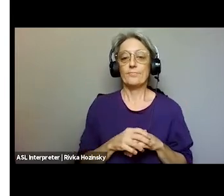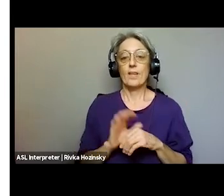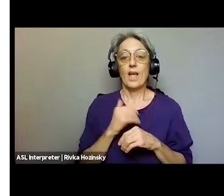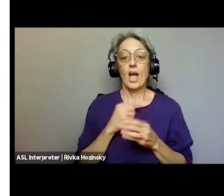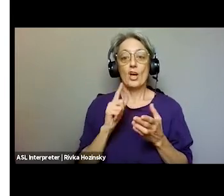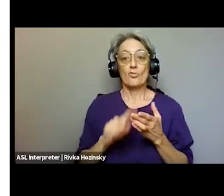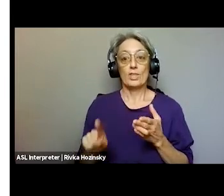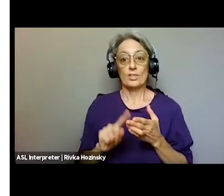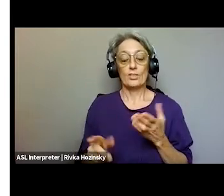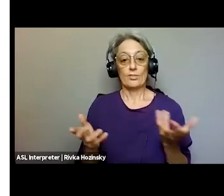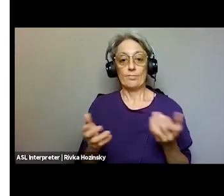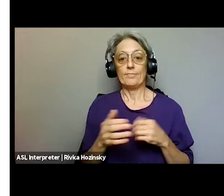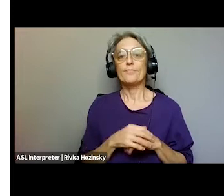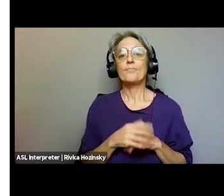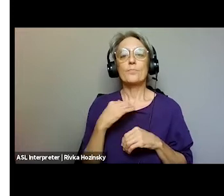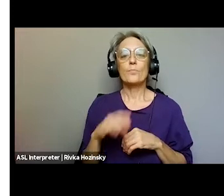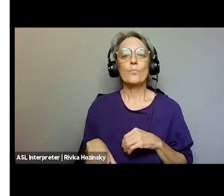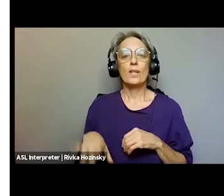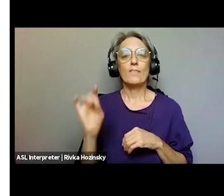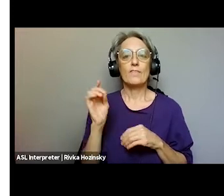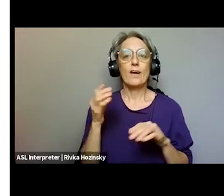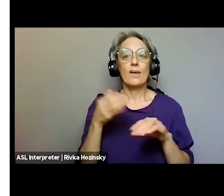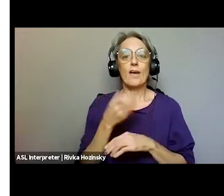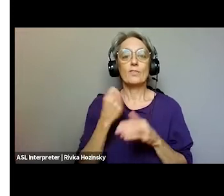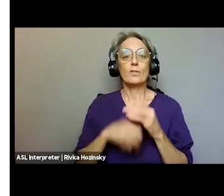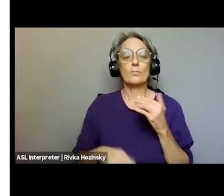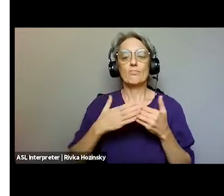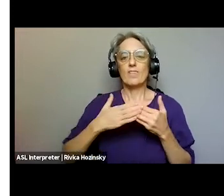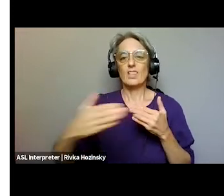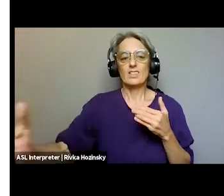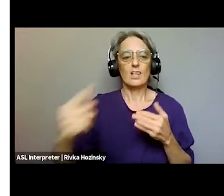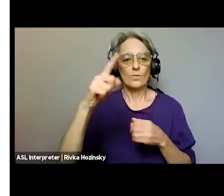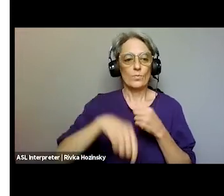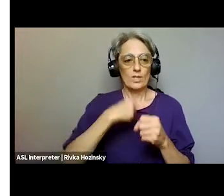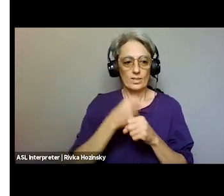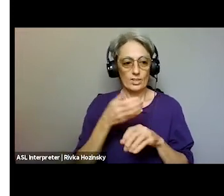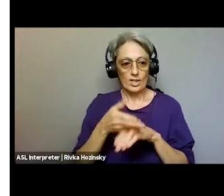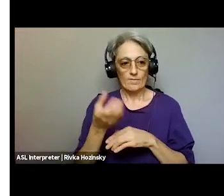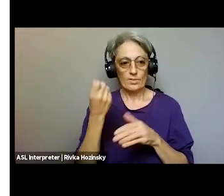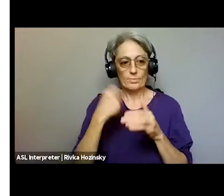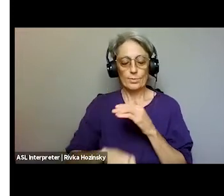this across the extended postpartum period so that full year postpartum and what we see is that there